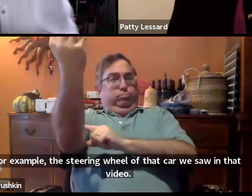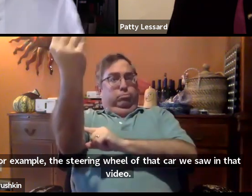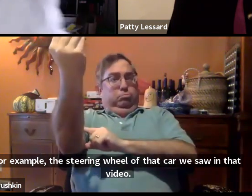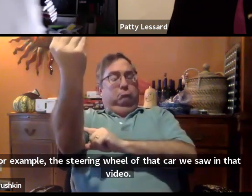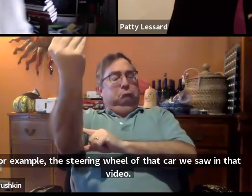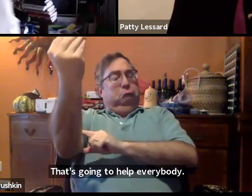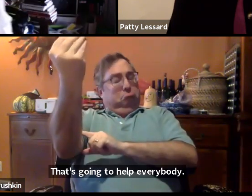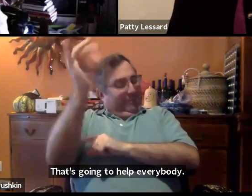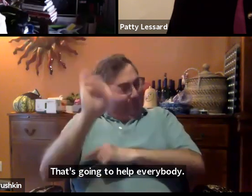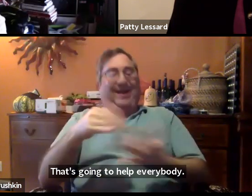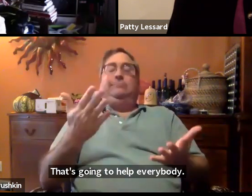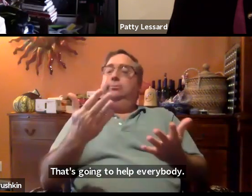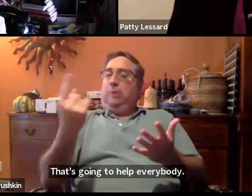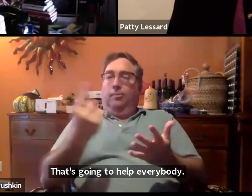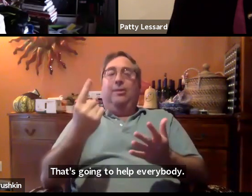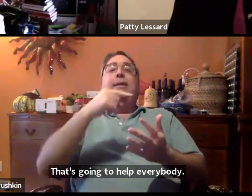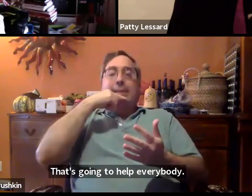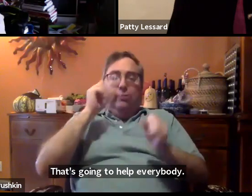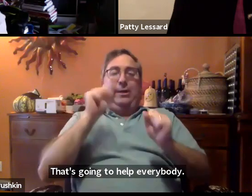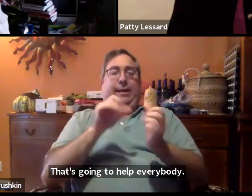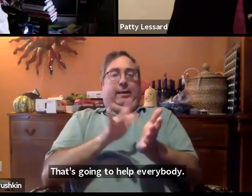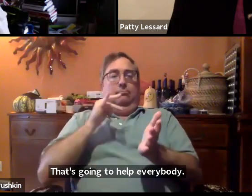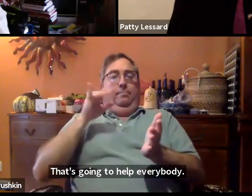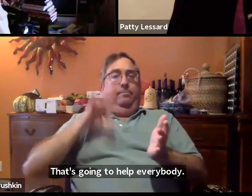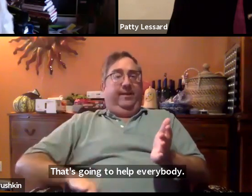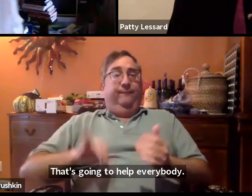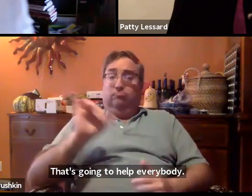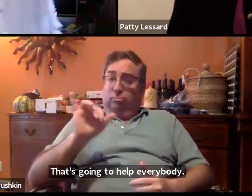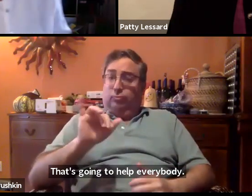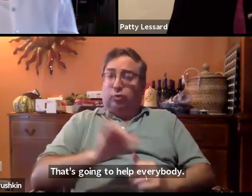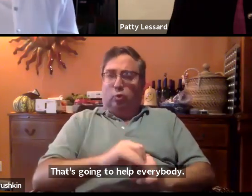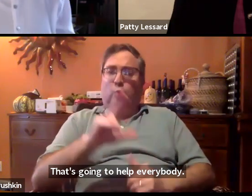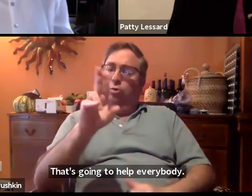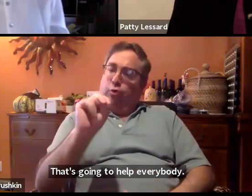can help hearing people as well. For example, the steering wheel of that car we saw in that video.